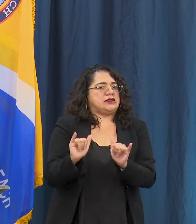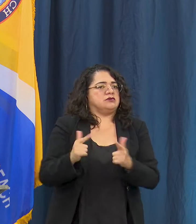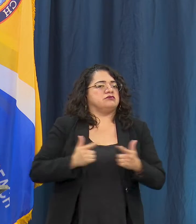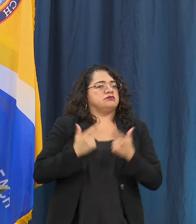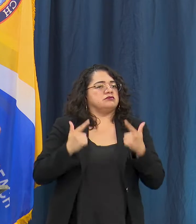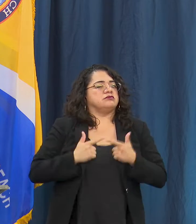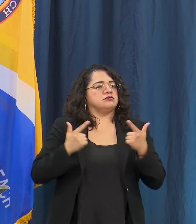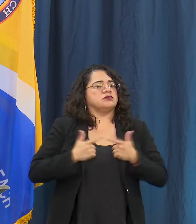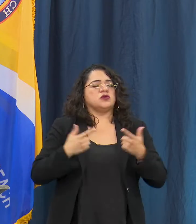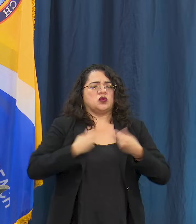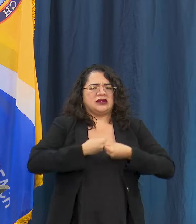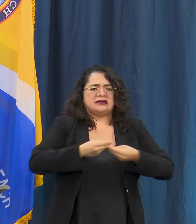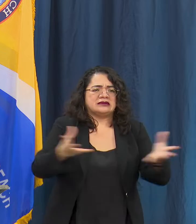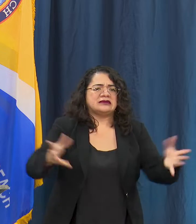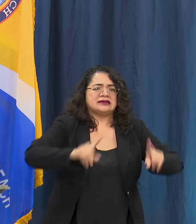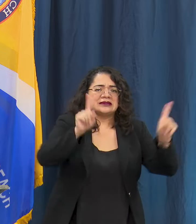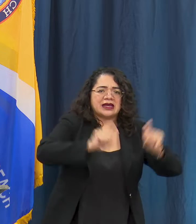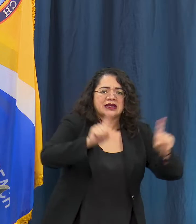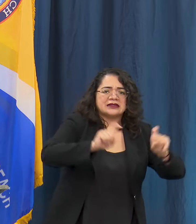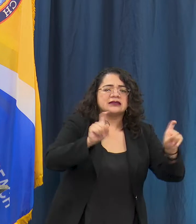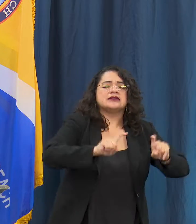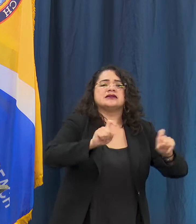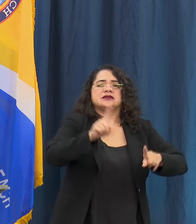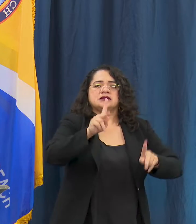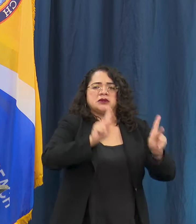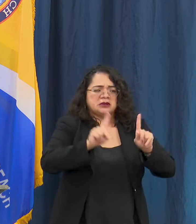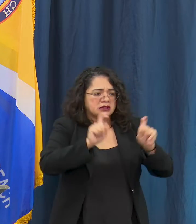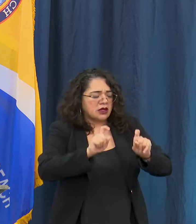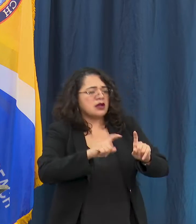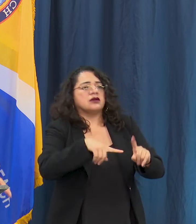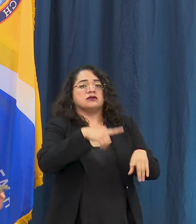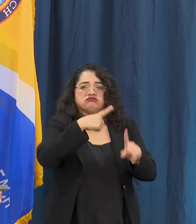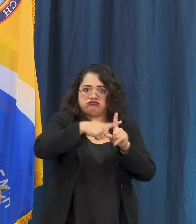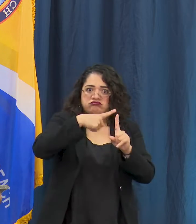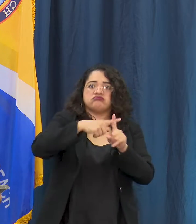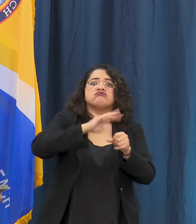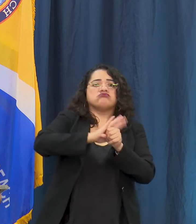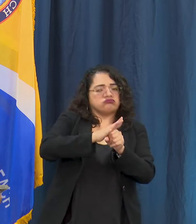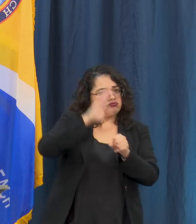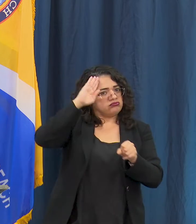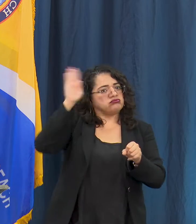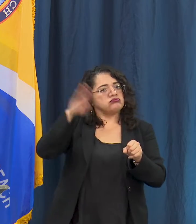we administer more tests the number of positive results are while